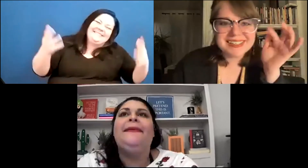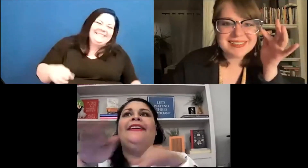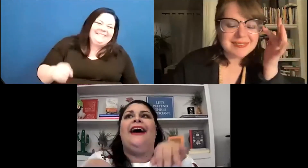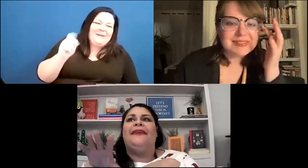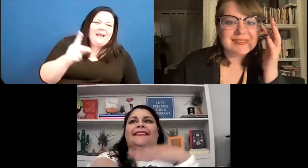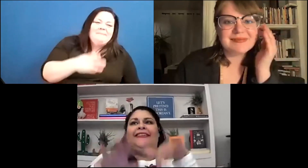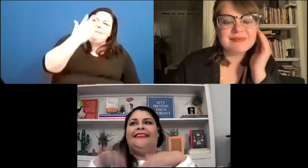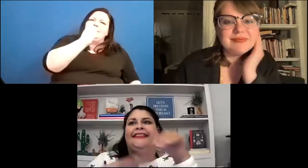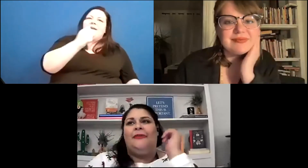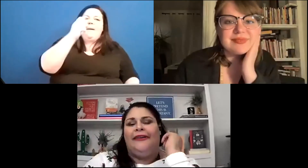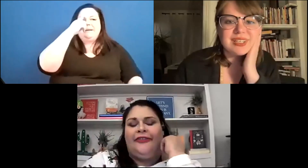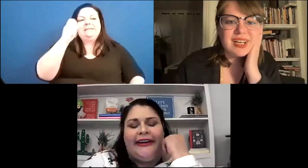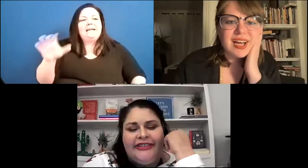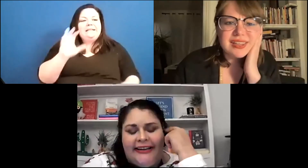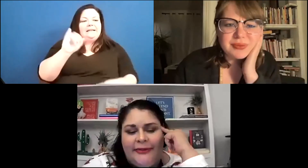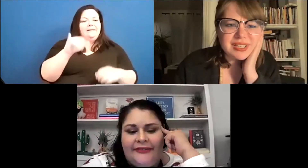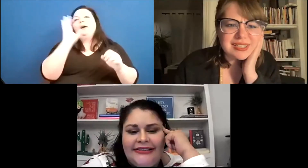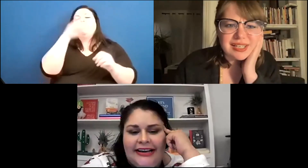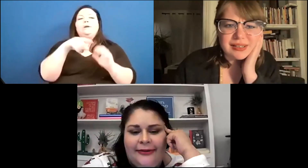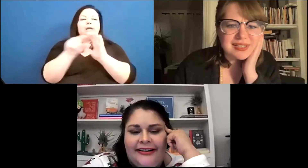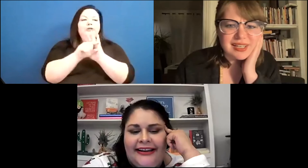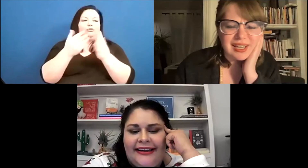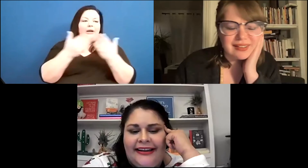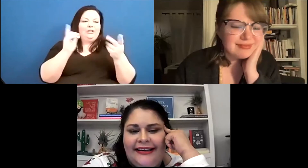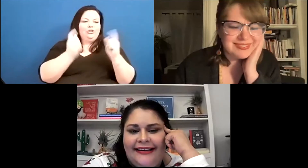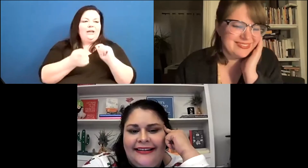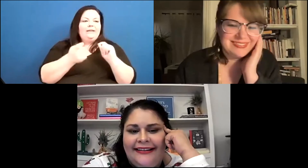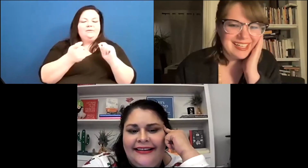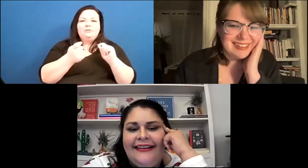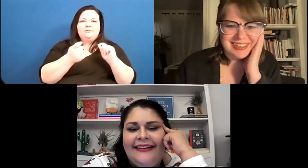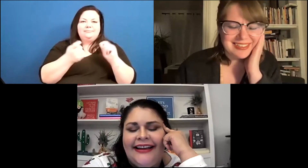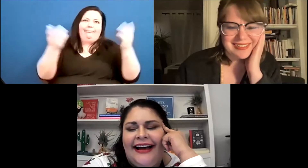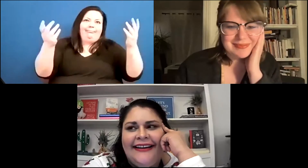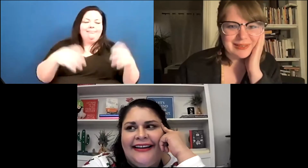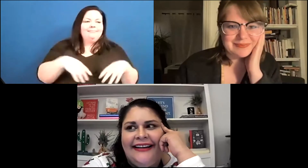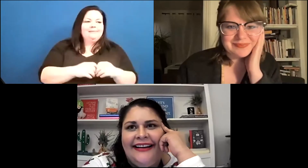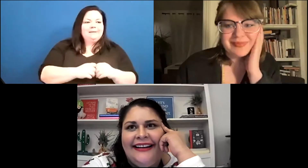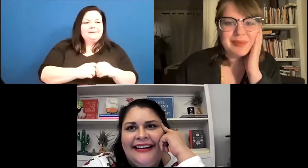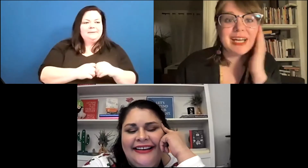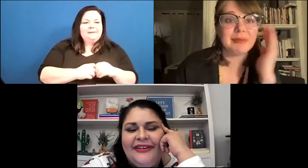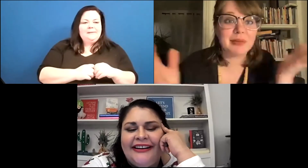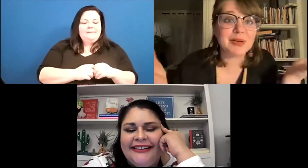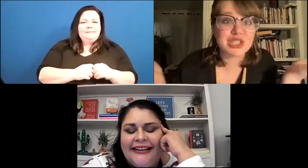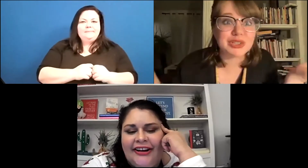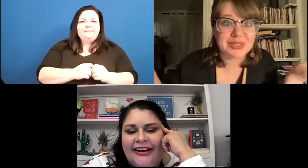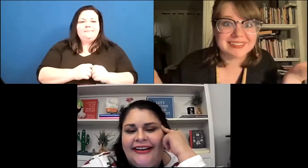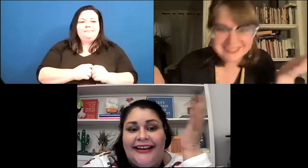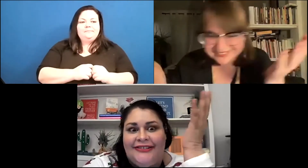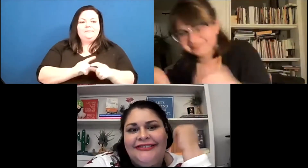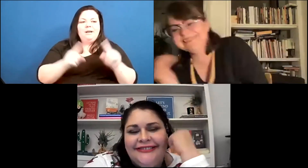because they did like that weird grade change when I was there They did, it was like -Yeah, I don't know -When I was in ninth grade in high school